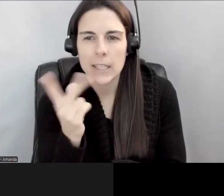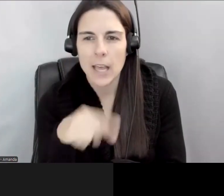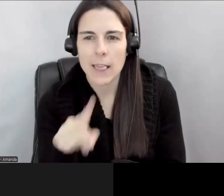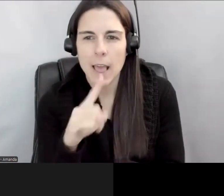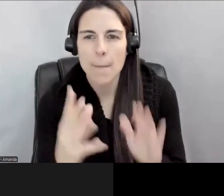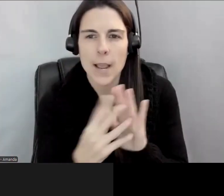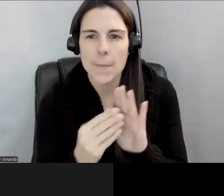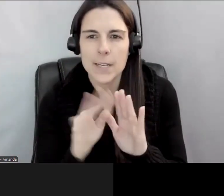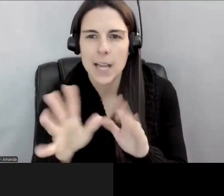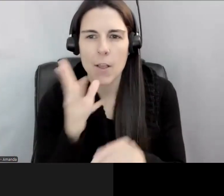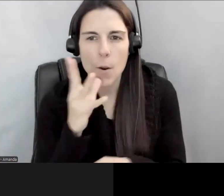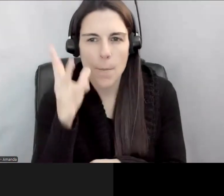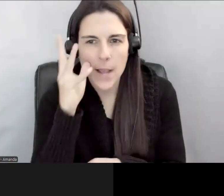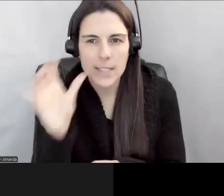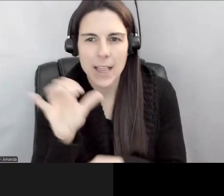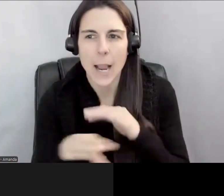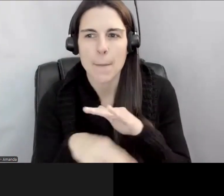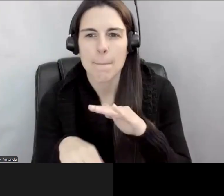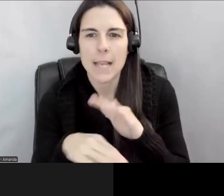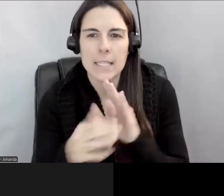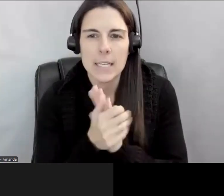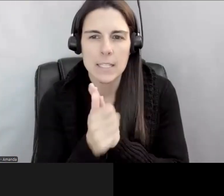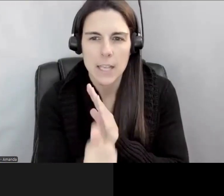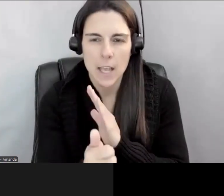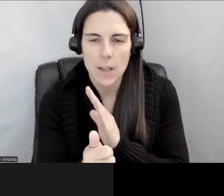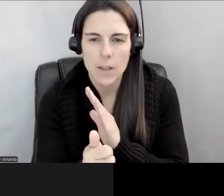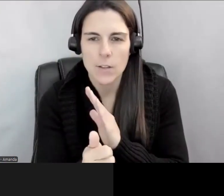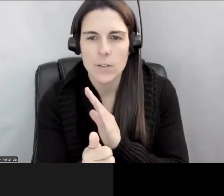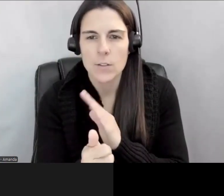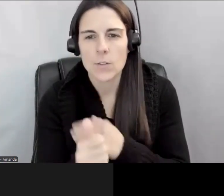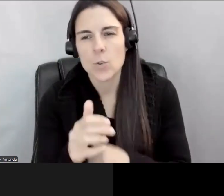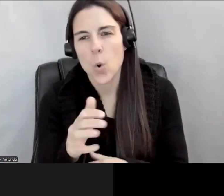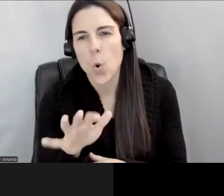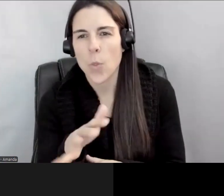like, doing those, like, basic, basic skills, so they just kind